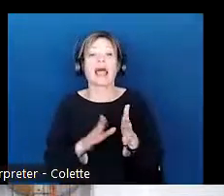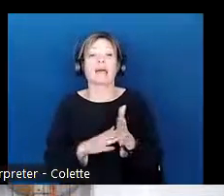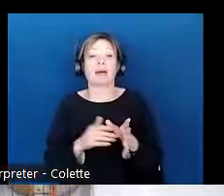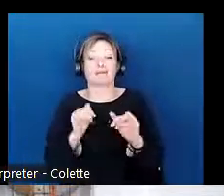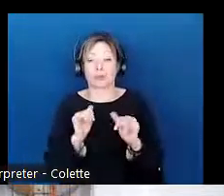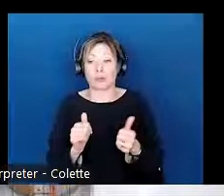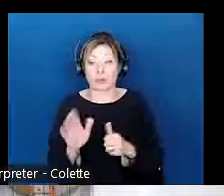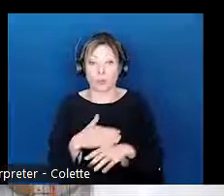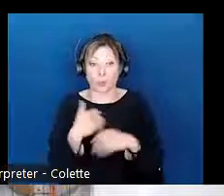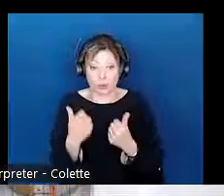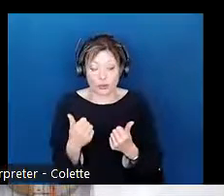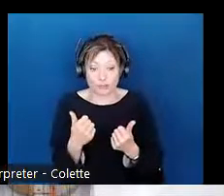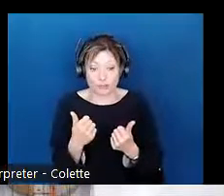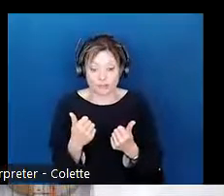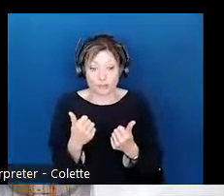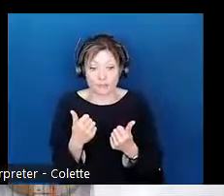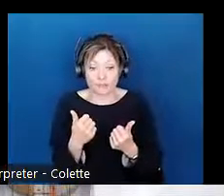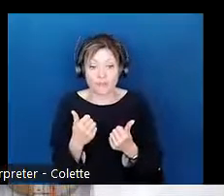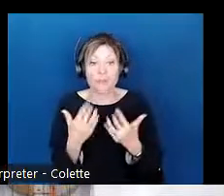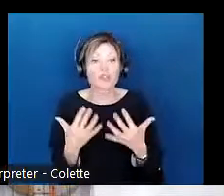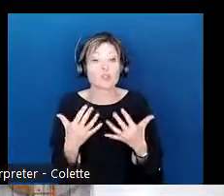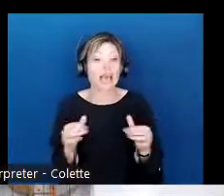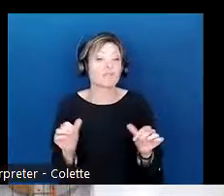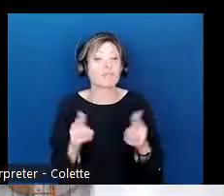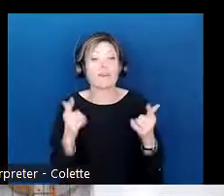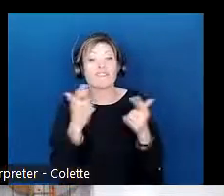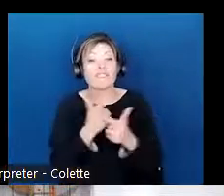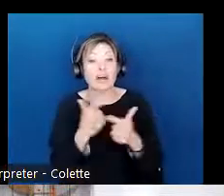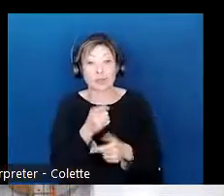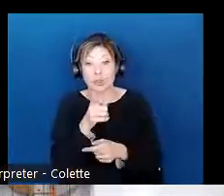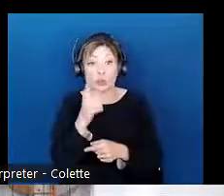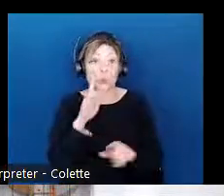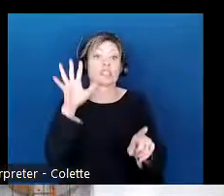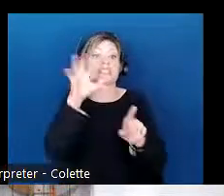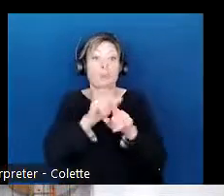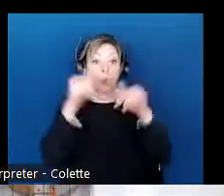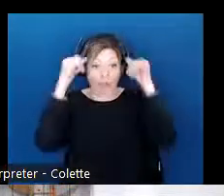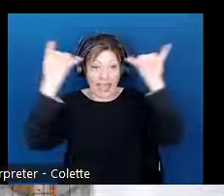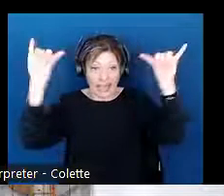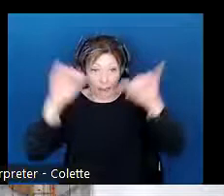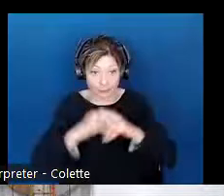um this bit is just a bit of fun so we're doing spot the cow but um shortly after this we're